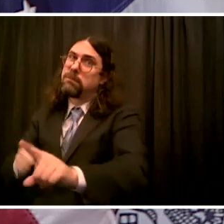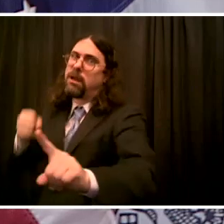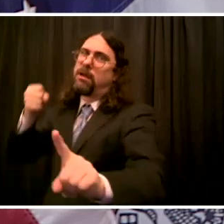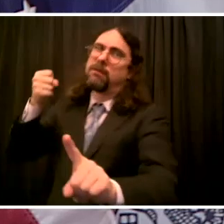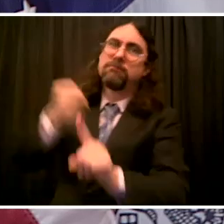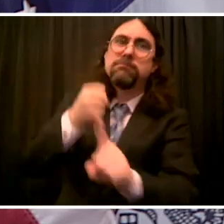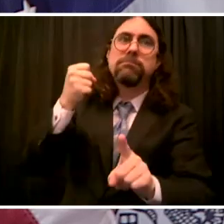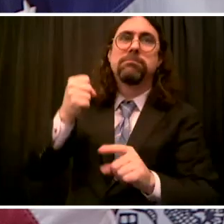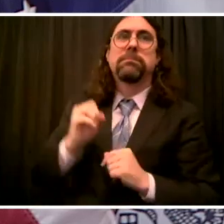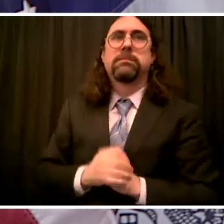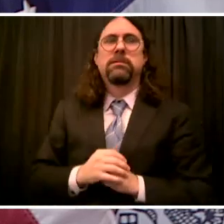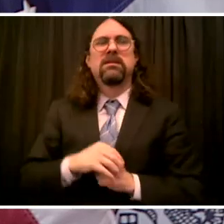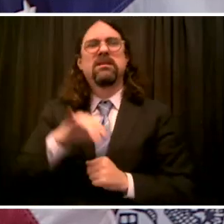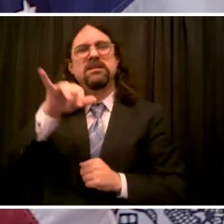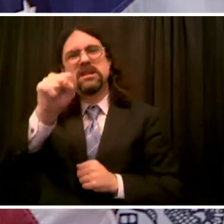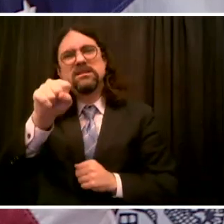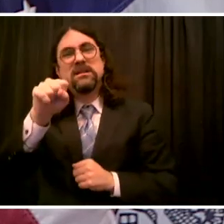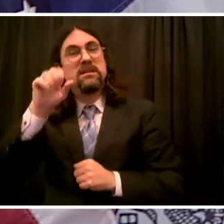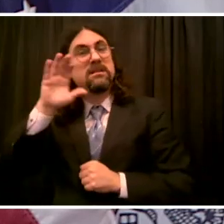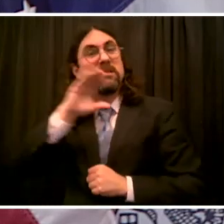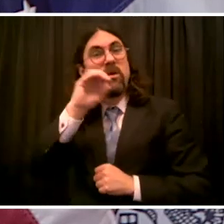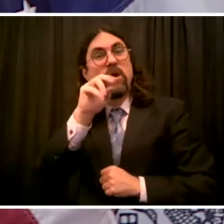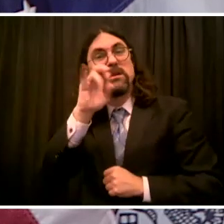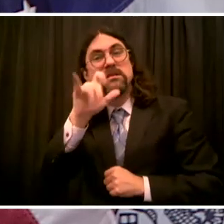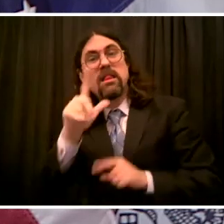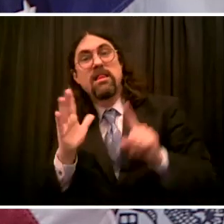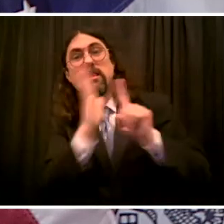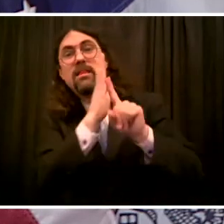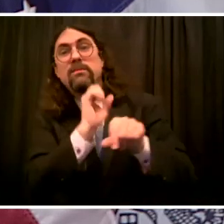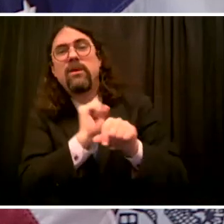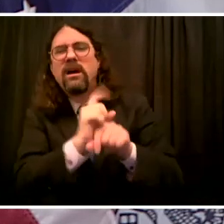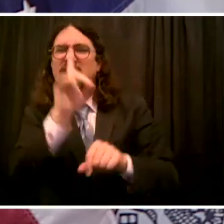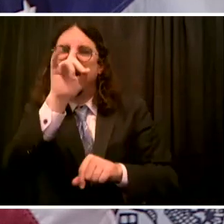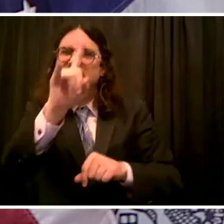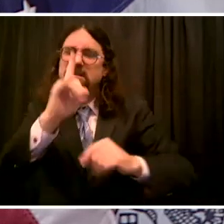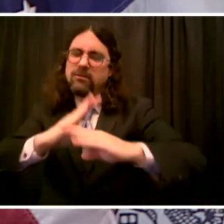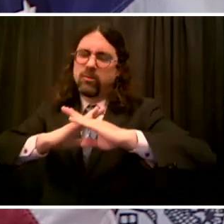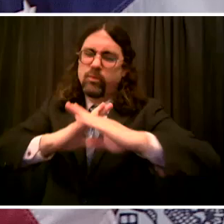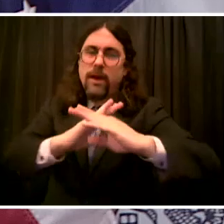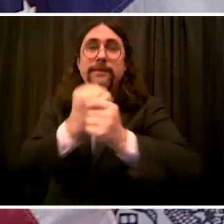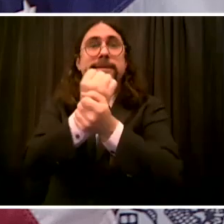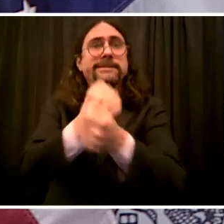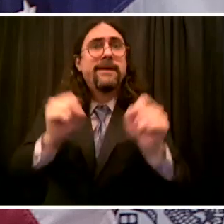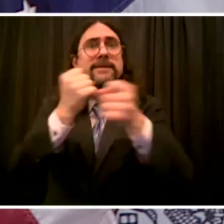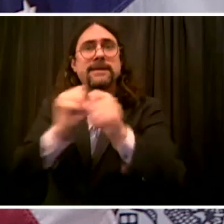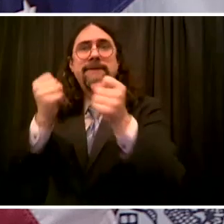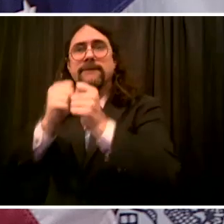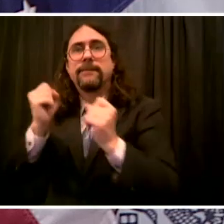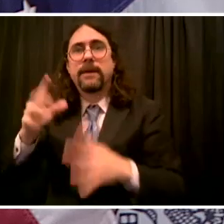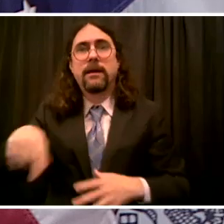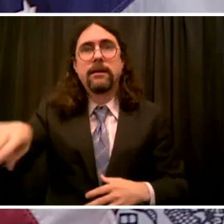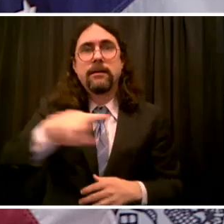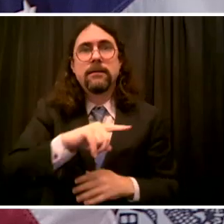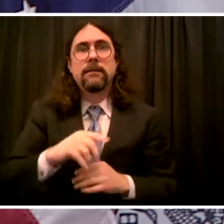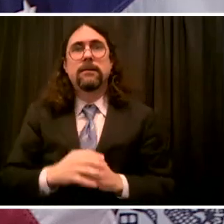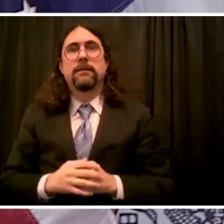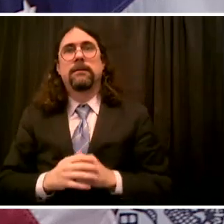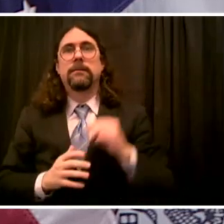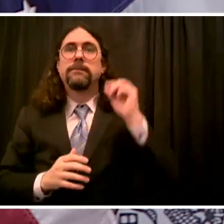OUTSTANDINTG O HEL TPHICS ITY. AND IT MADE A BIG DIFFERENCE . IT MADE A BIG DIFFERENCE IN PROTECTING OUR HEALTH CARE HEROES AND THEIR ABILITIES TO SAVE